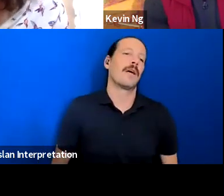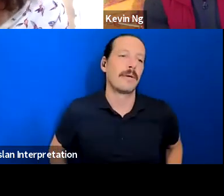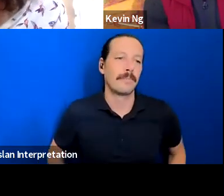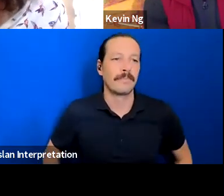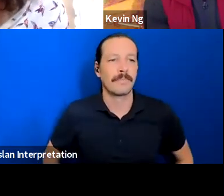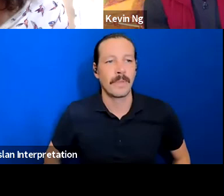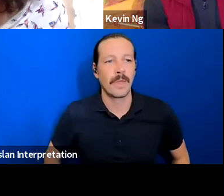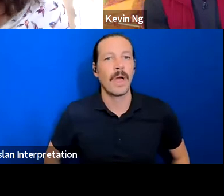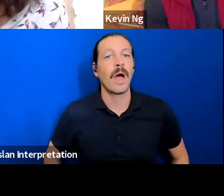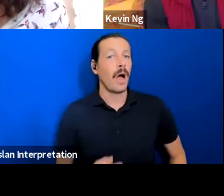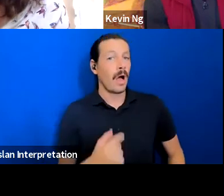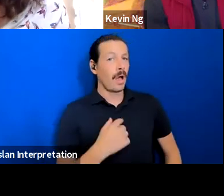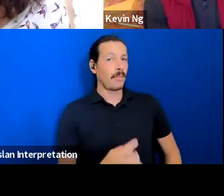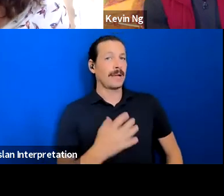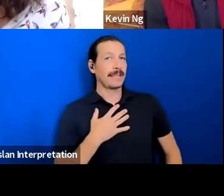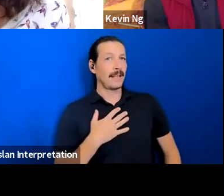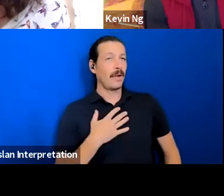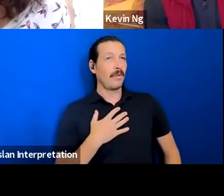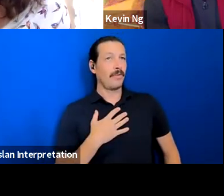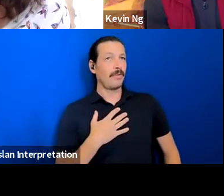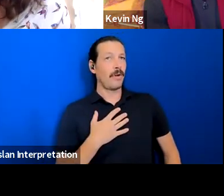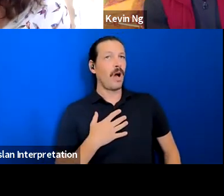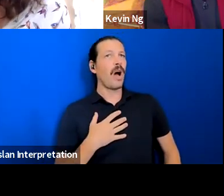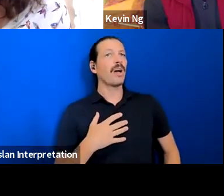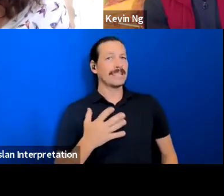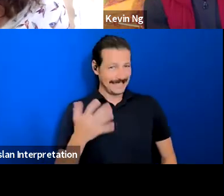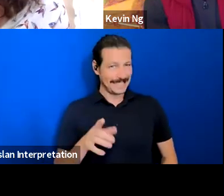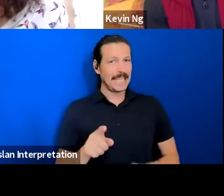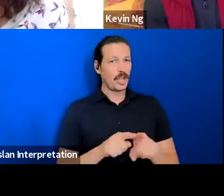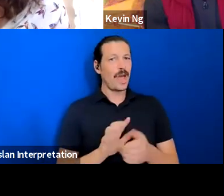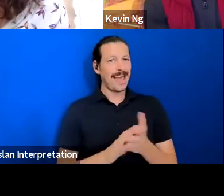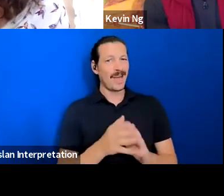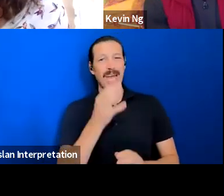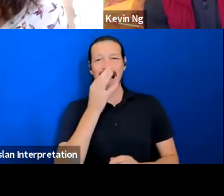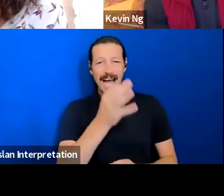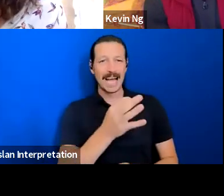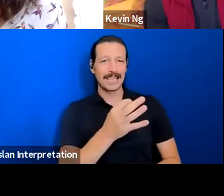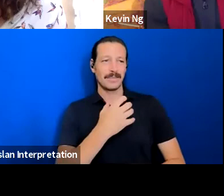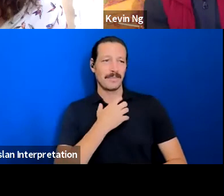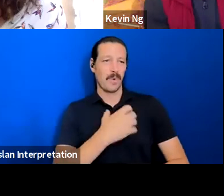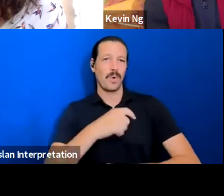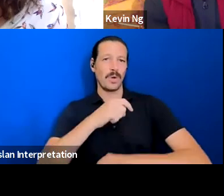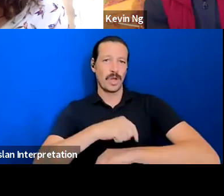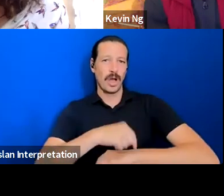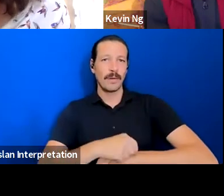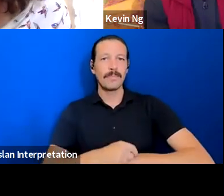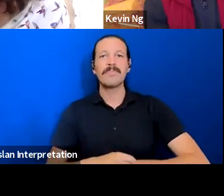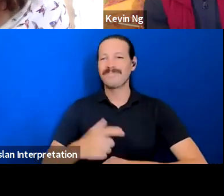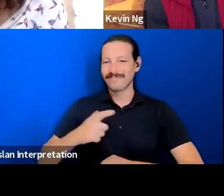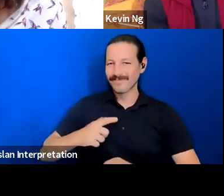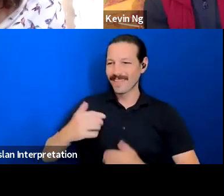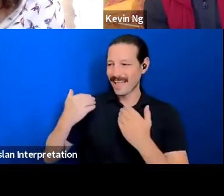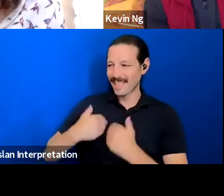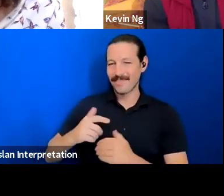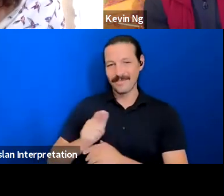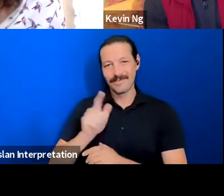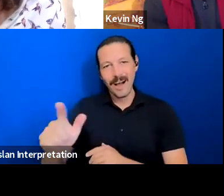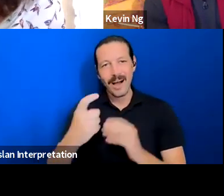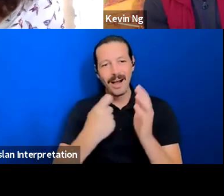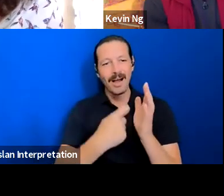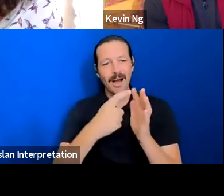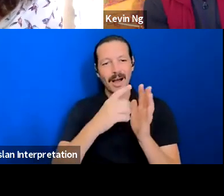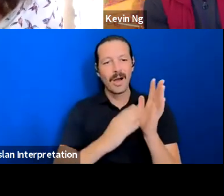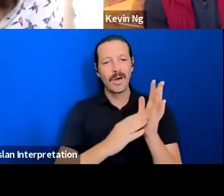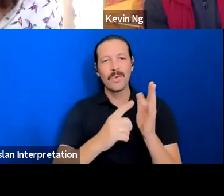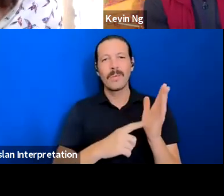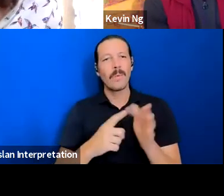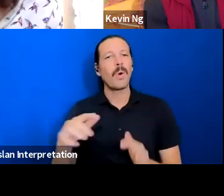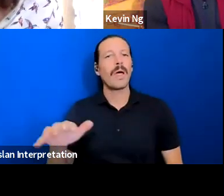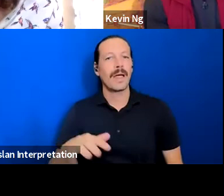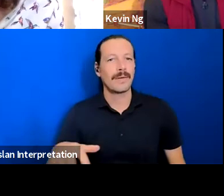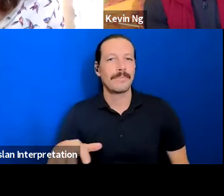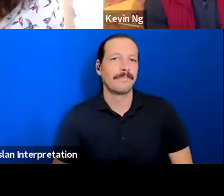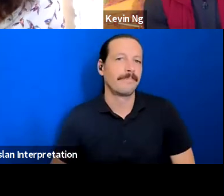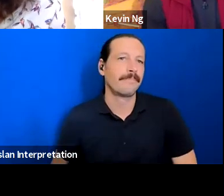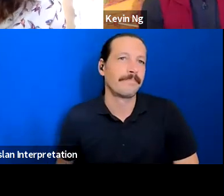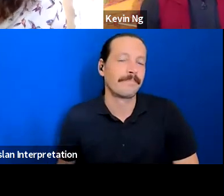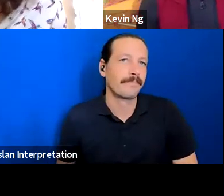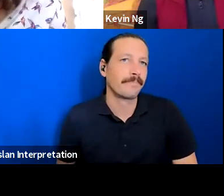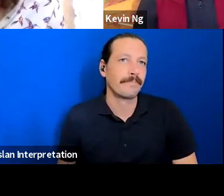more time. Living in regional and remote areas, sometimes I think my well, I know, my thinking is